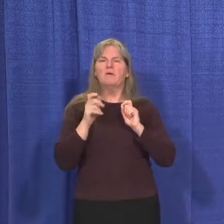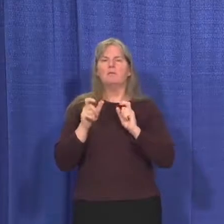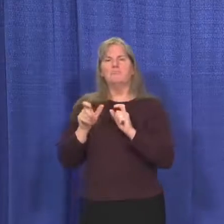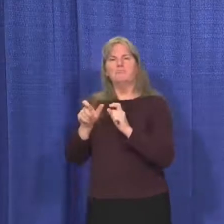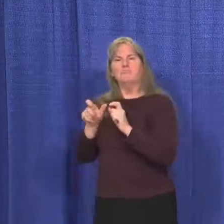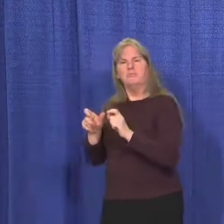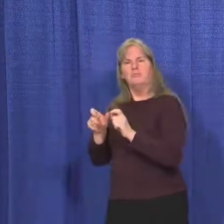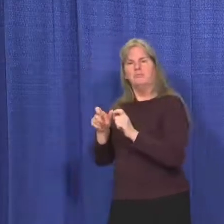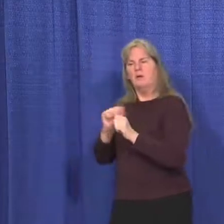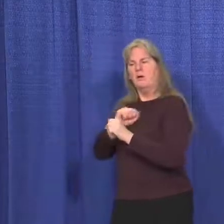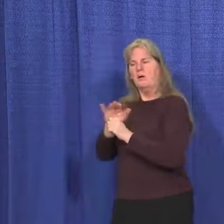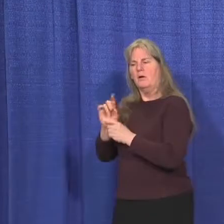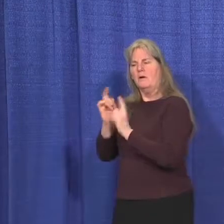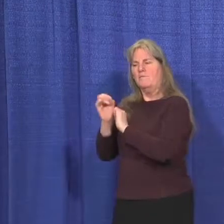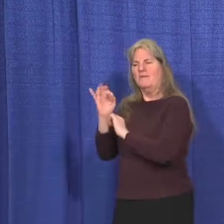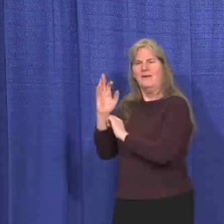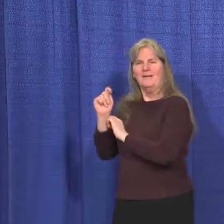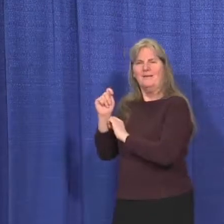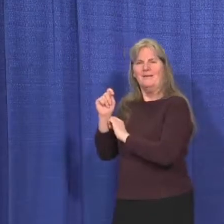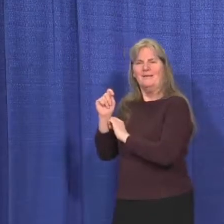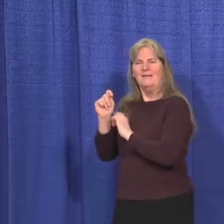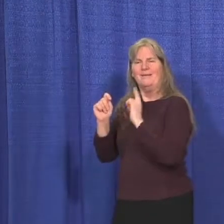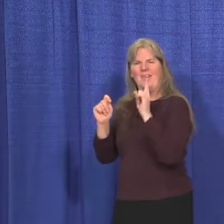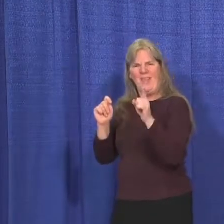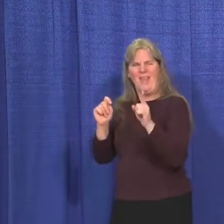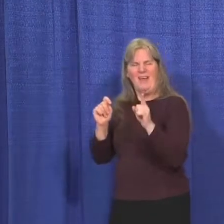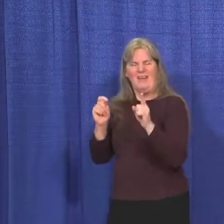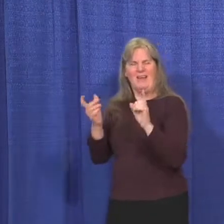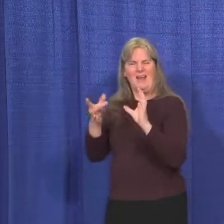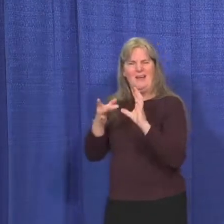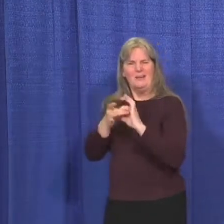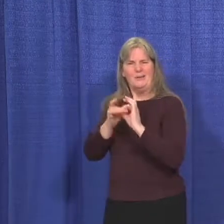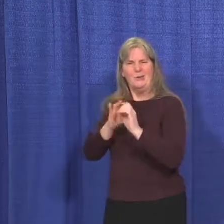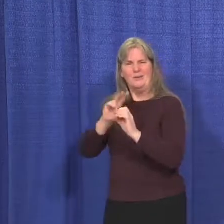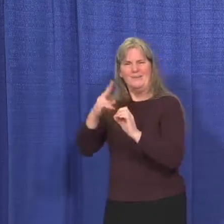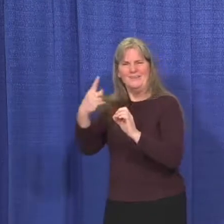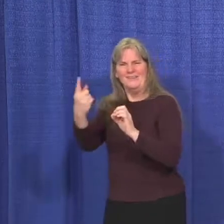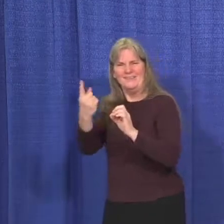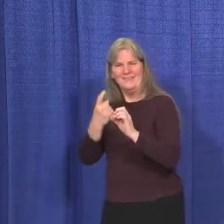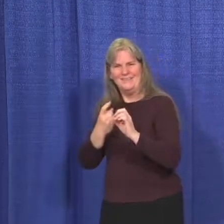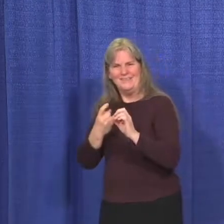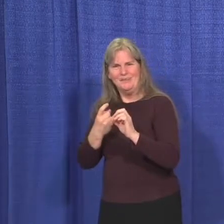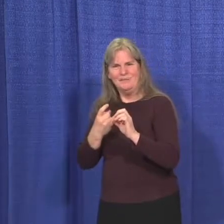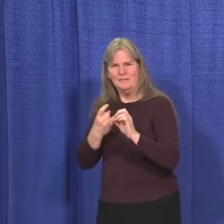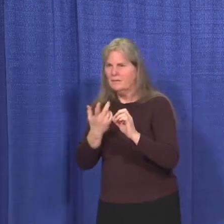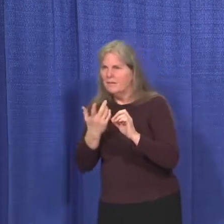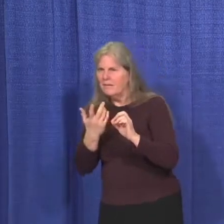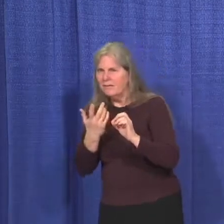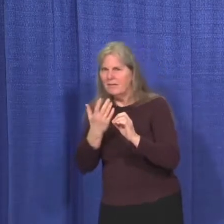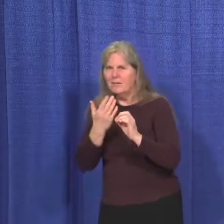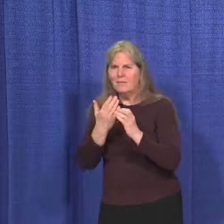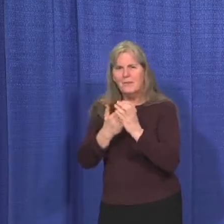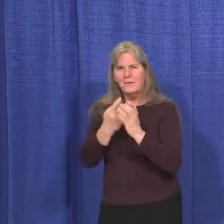variants which is partly an answer to your second question, or part B. of your first